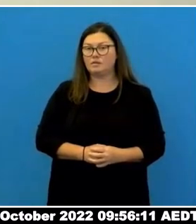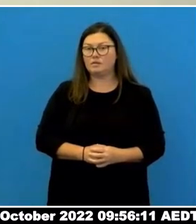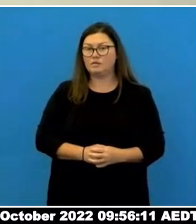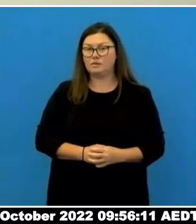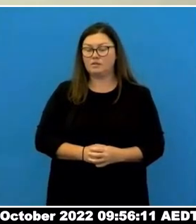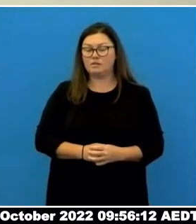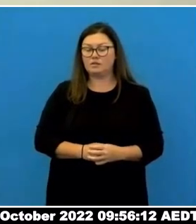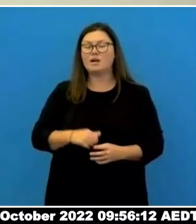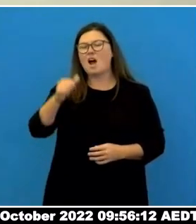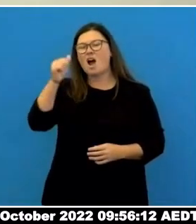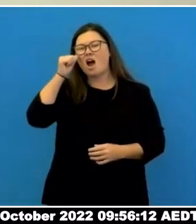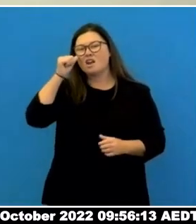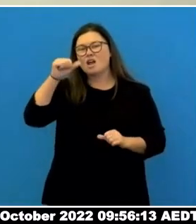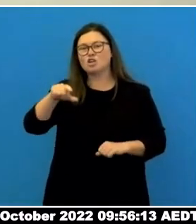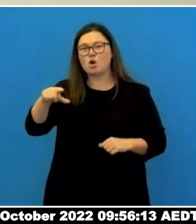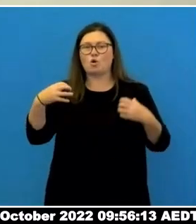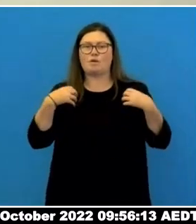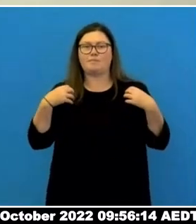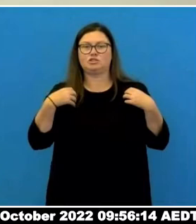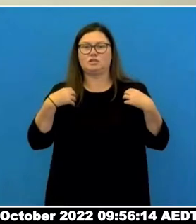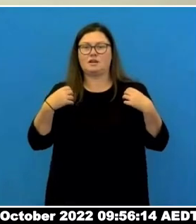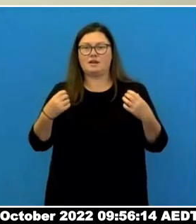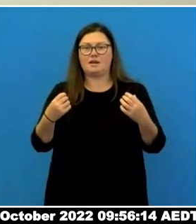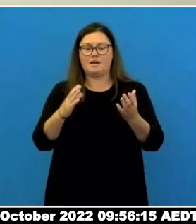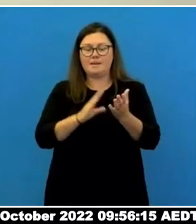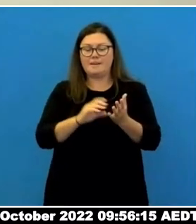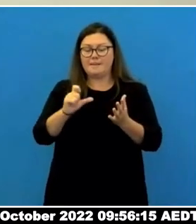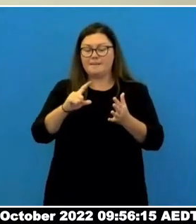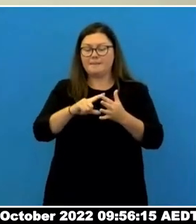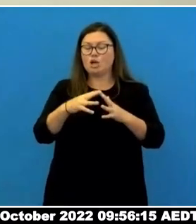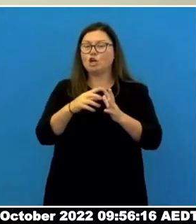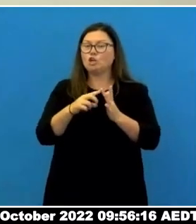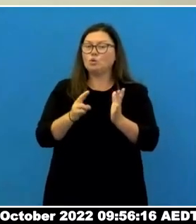and he served as a colleague of mine a few years ago before he embarked